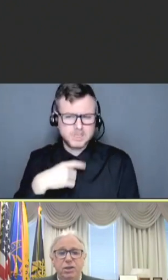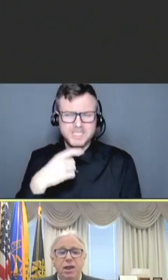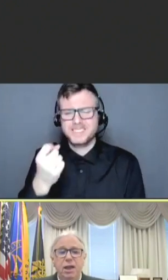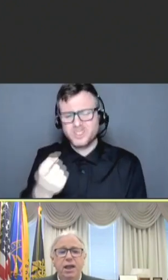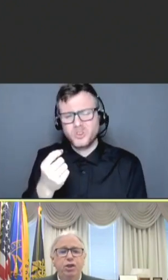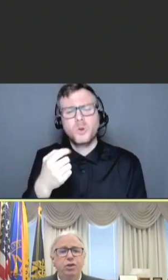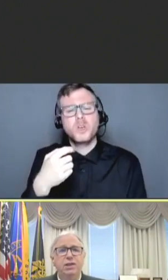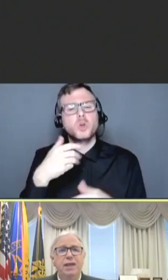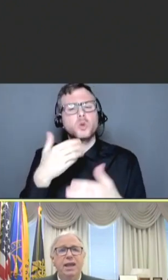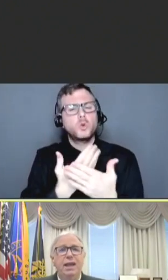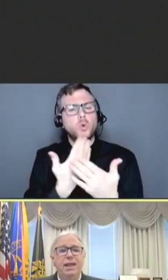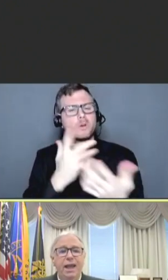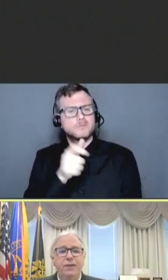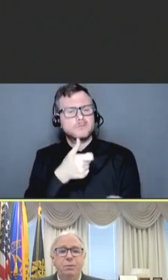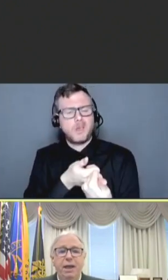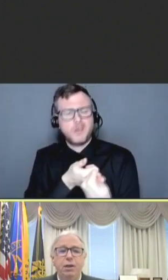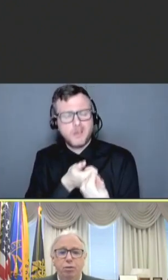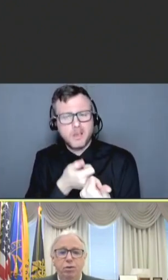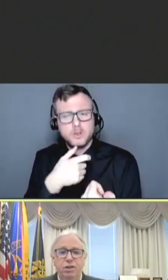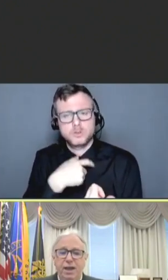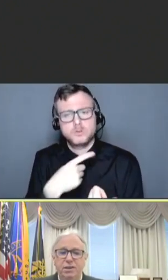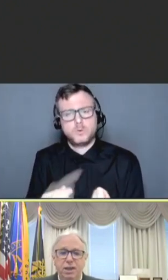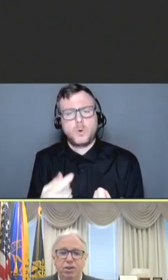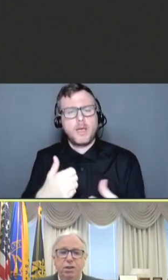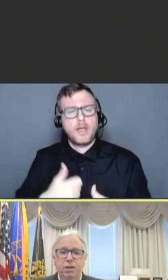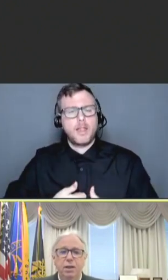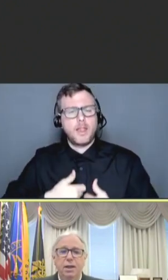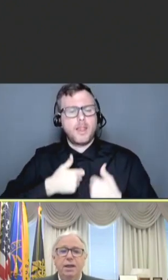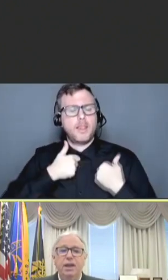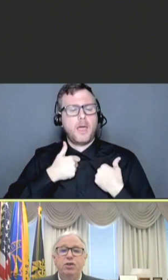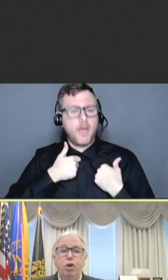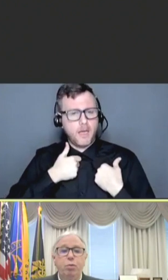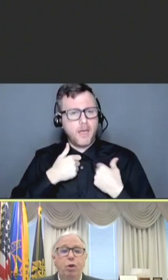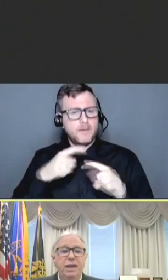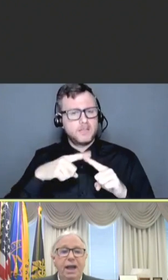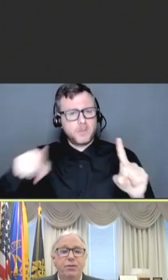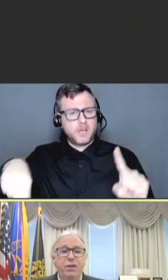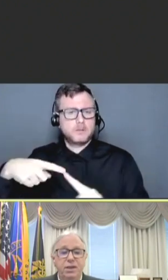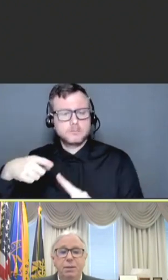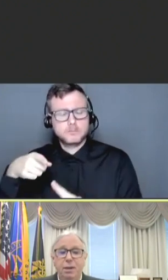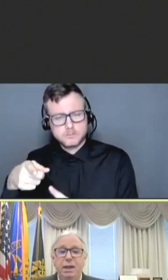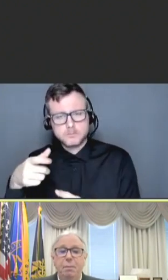and uses a lifespan approach to vaccination. It's worth pointing out that this committee